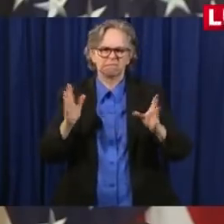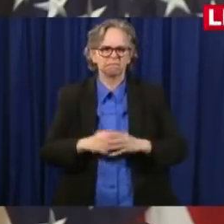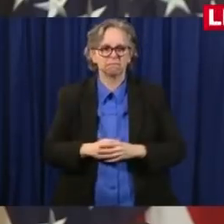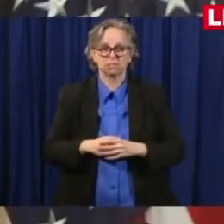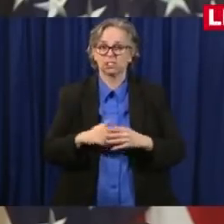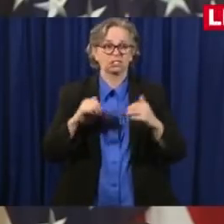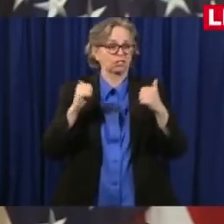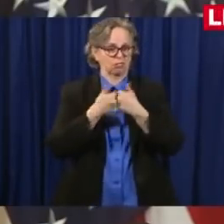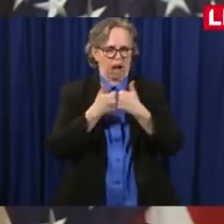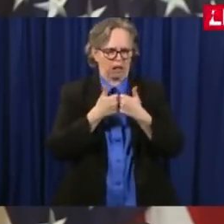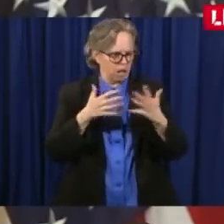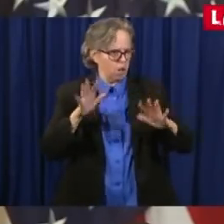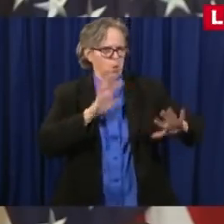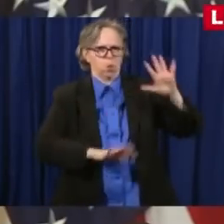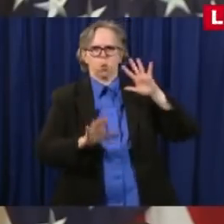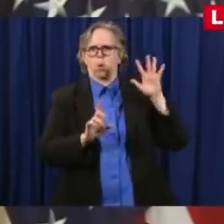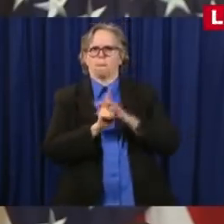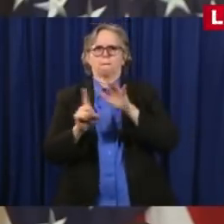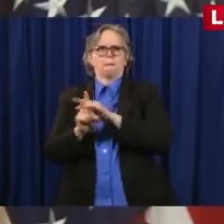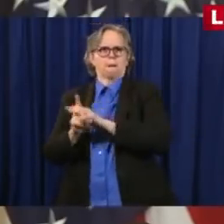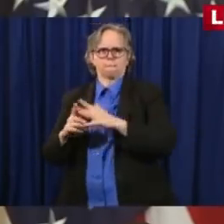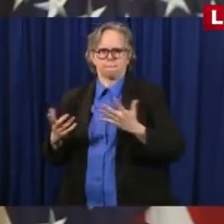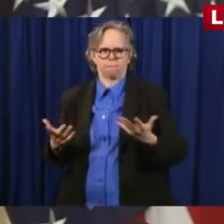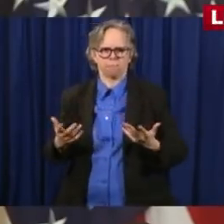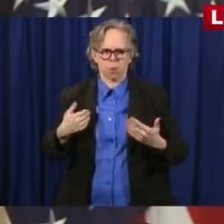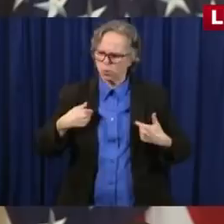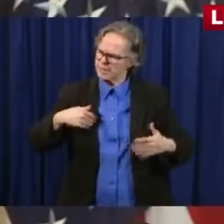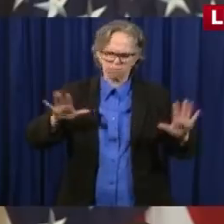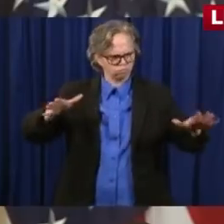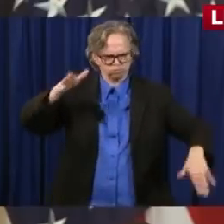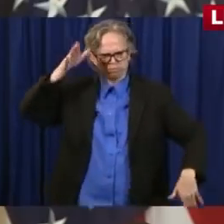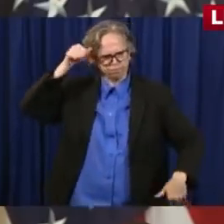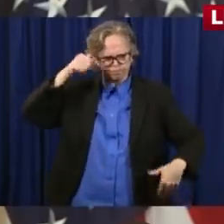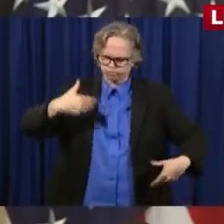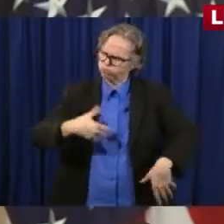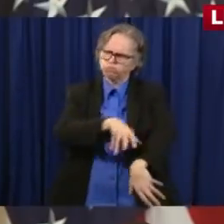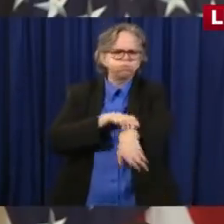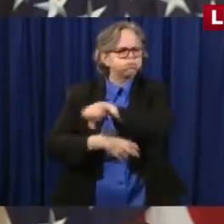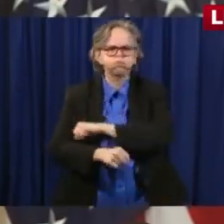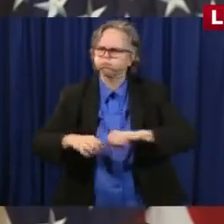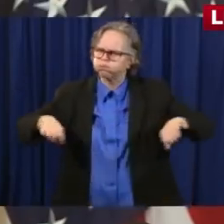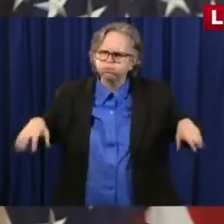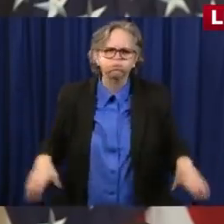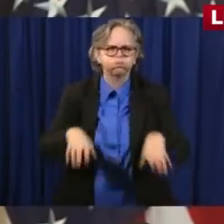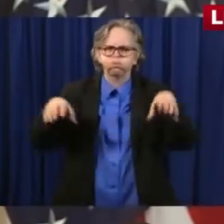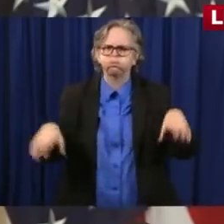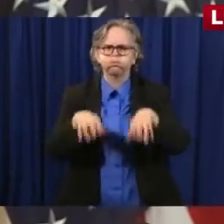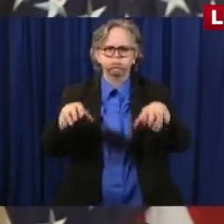PANDEMIC. AS OUR CHALLENGES HAVE MULTIPLIED, SO HAVE OUR EFFORTS.